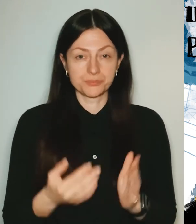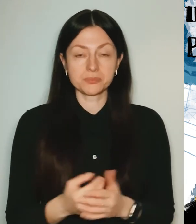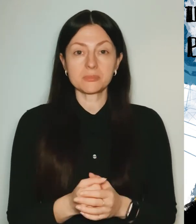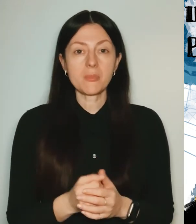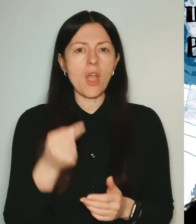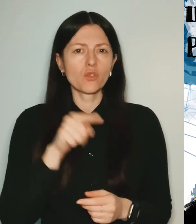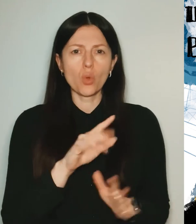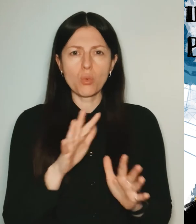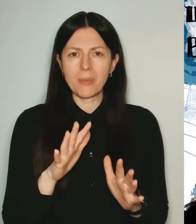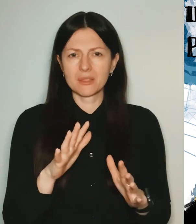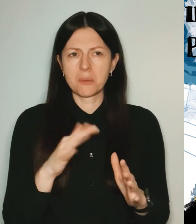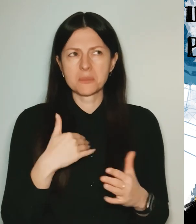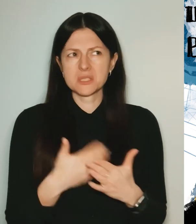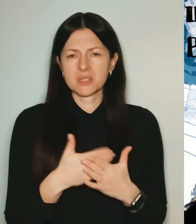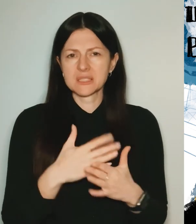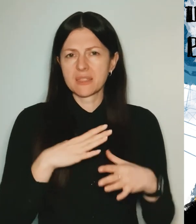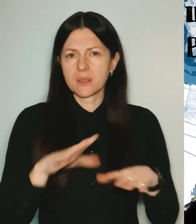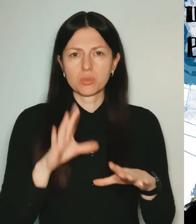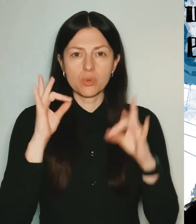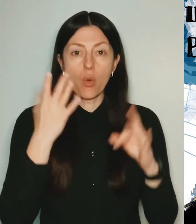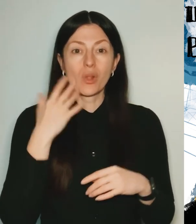Although at that moment, there were no sirens being heard,